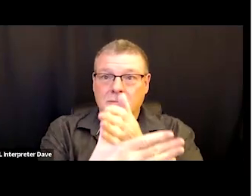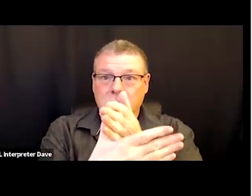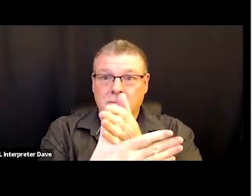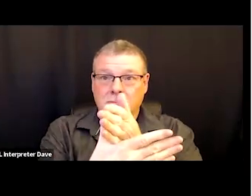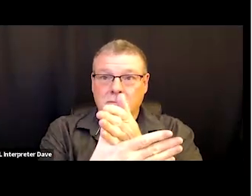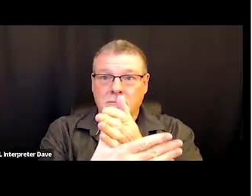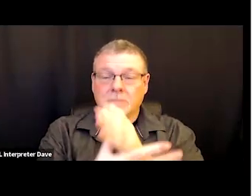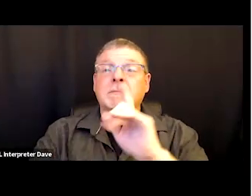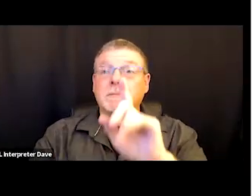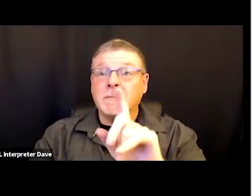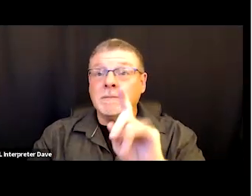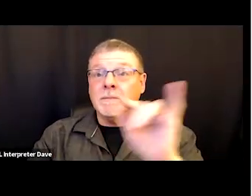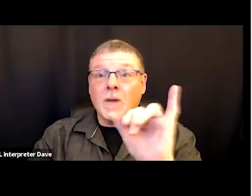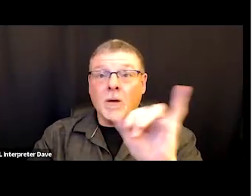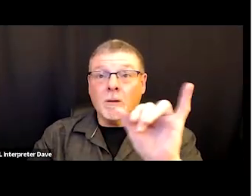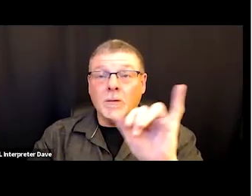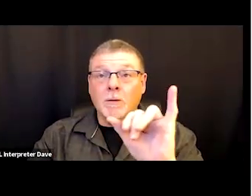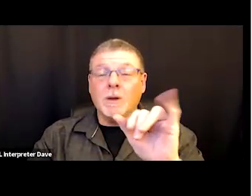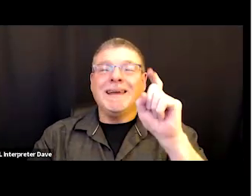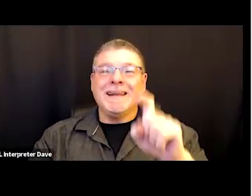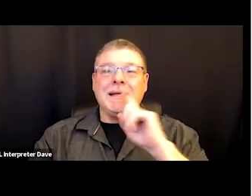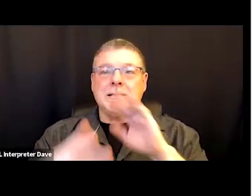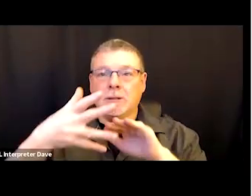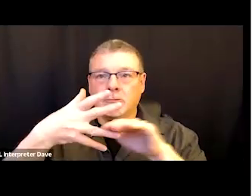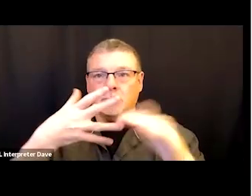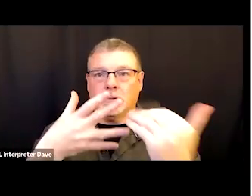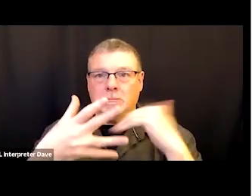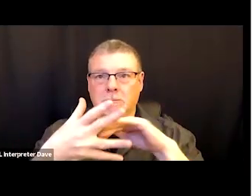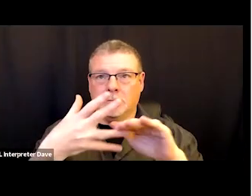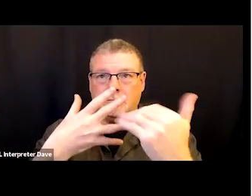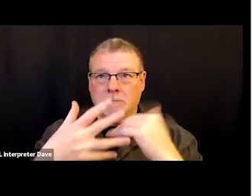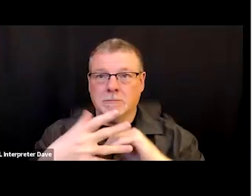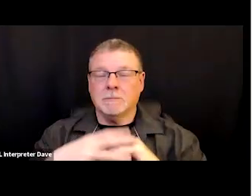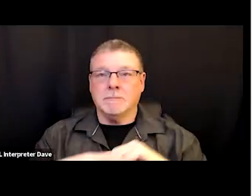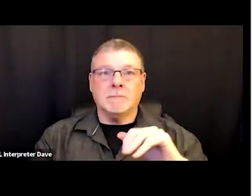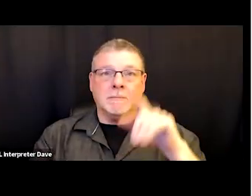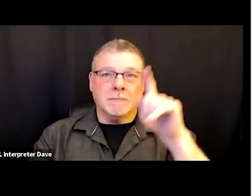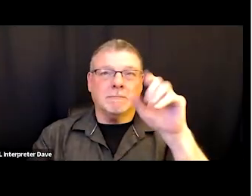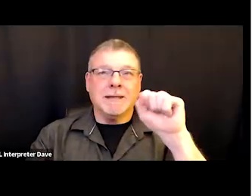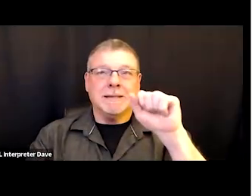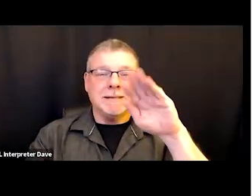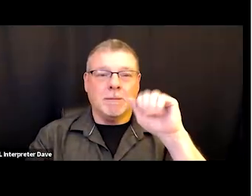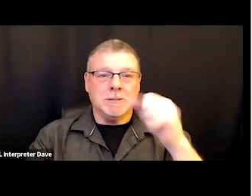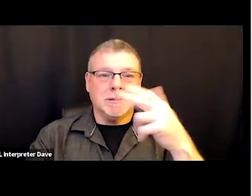We also need to be highly transparent. And SAMHSA talks about these as well.